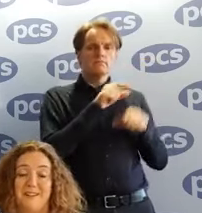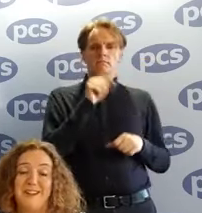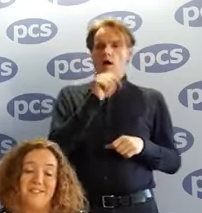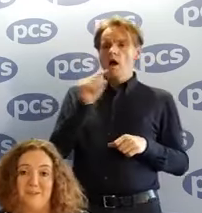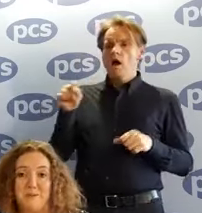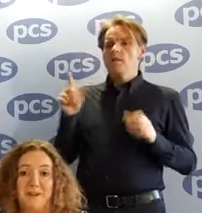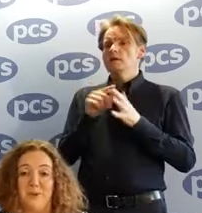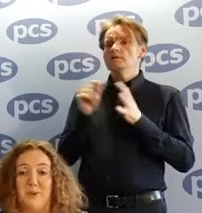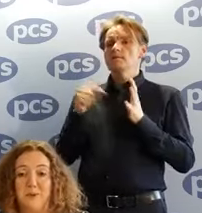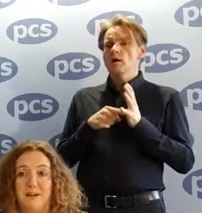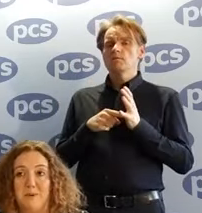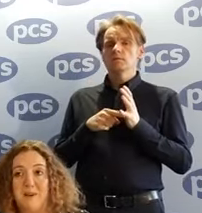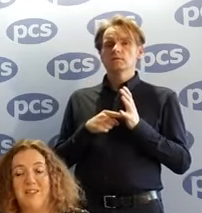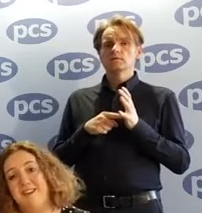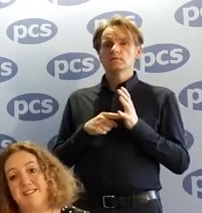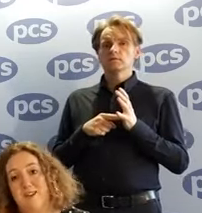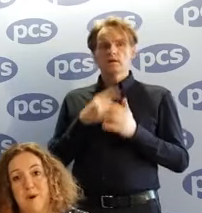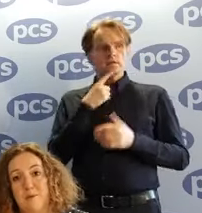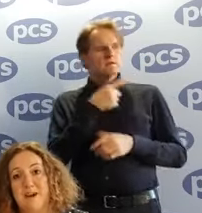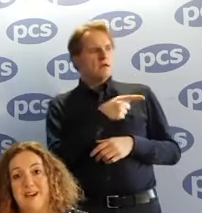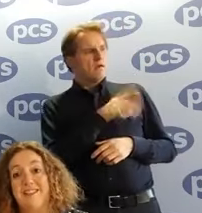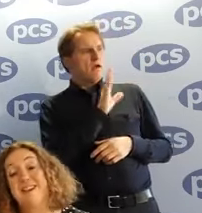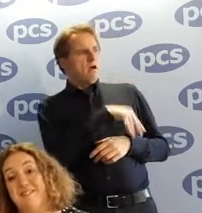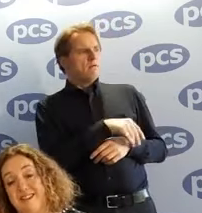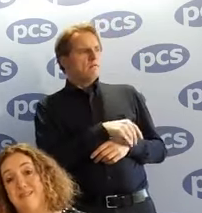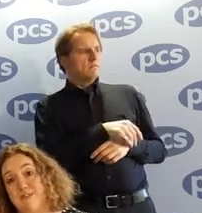you that now the DWP caught up they're suddenly well-paid, they're saying